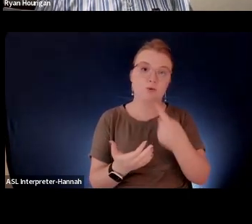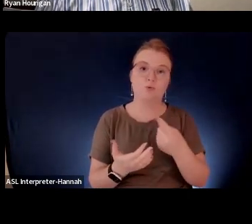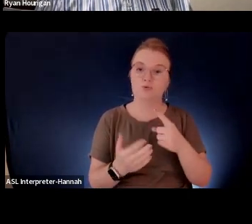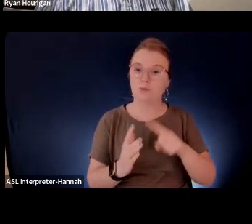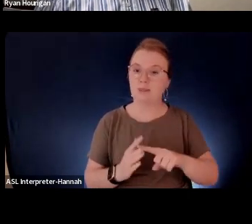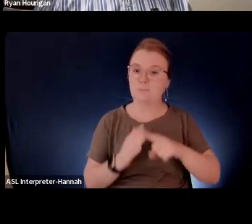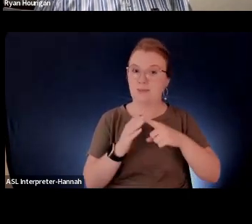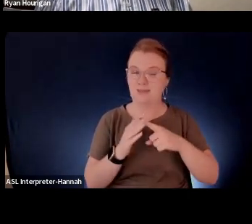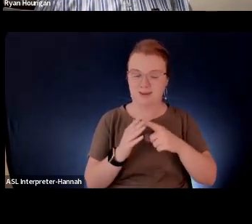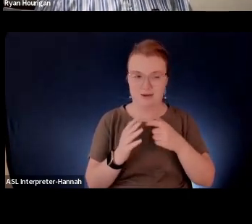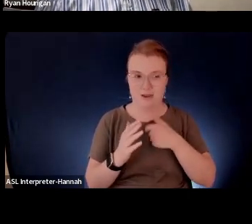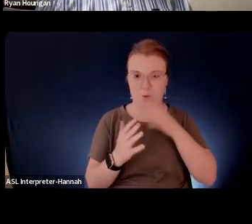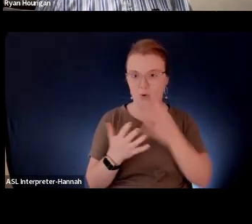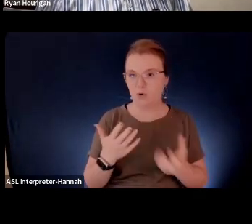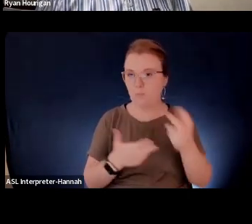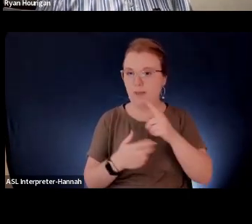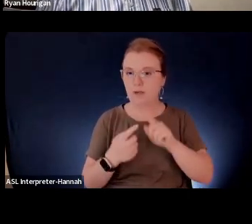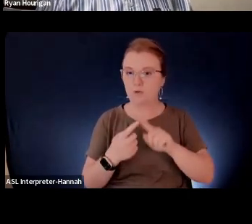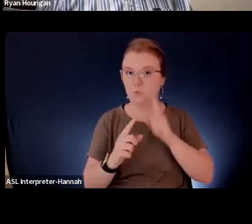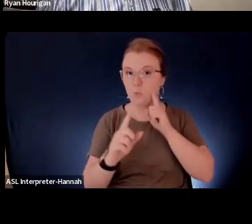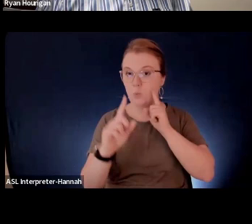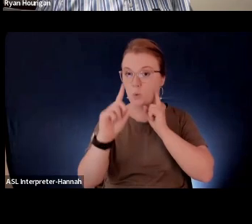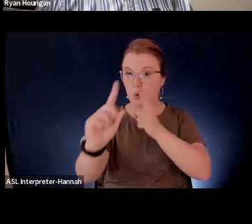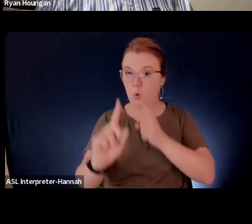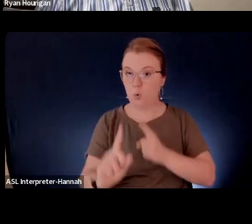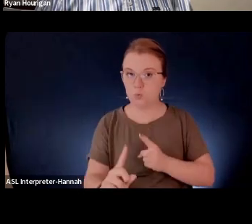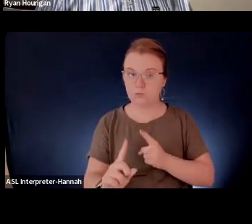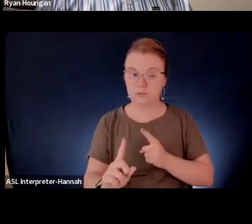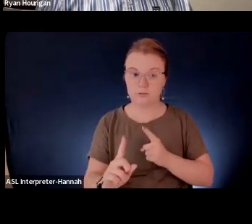and the very beginning we talked about students setting